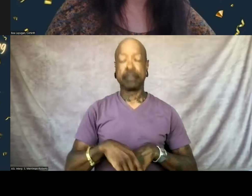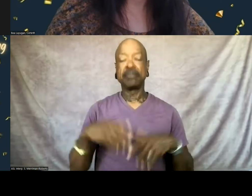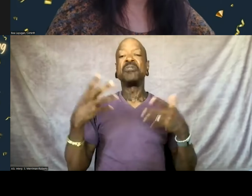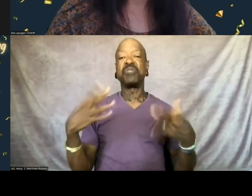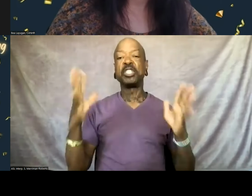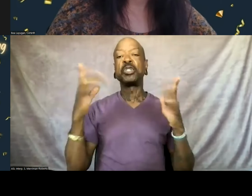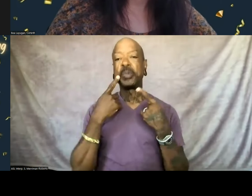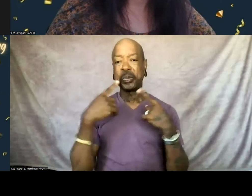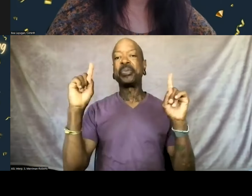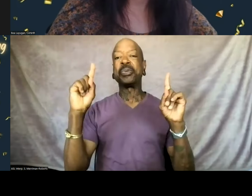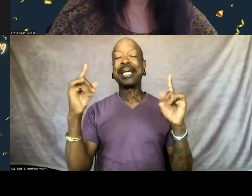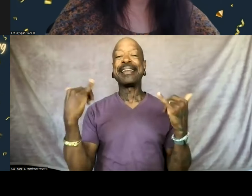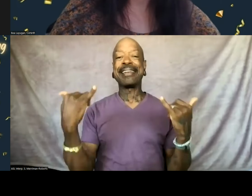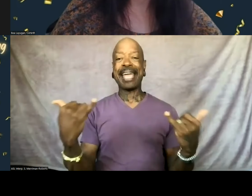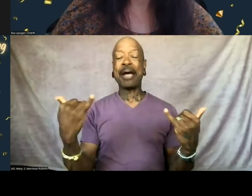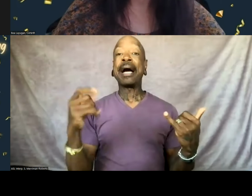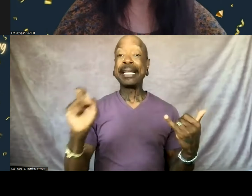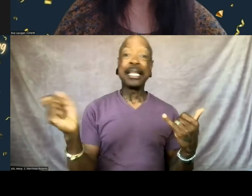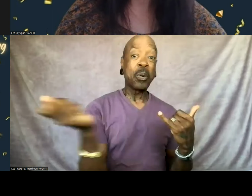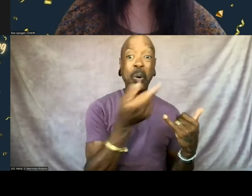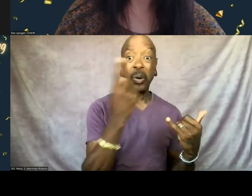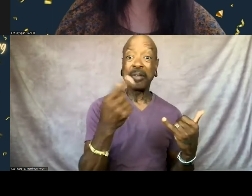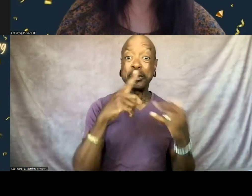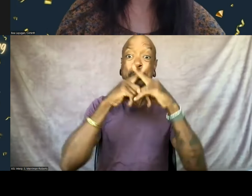about the asset limit. » Right.